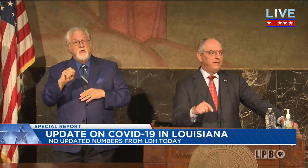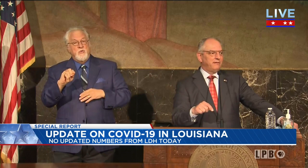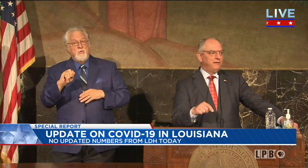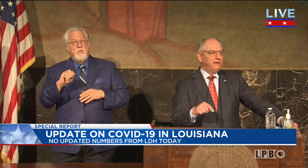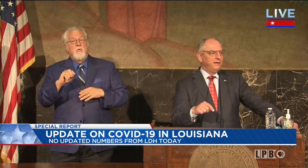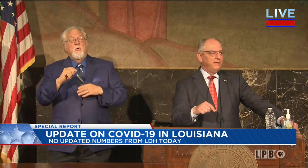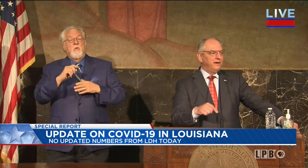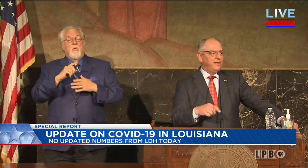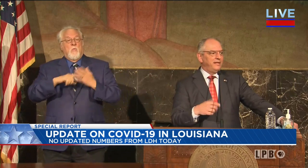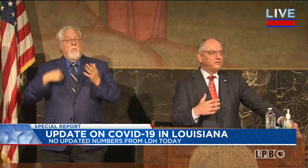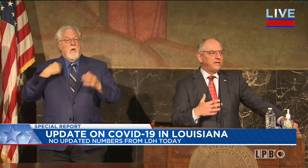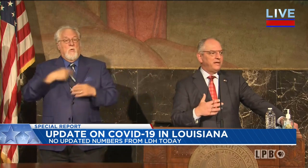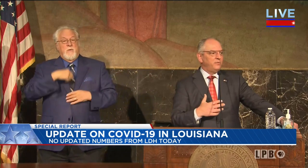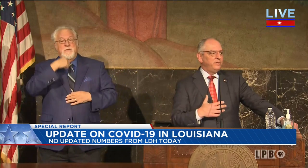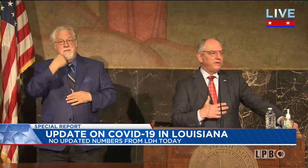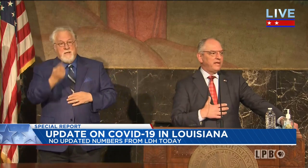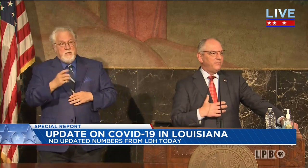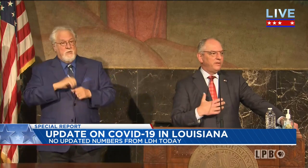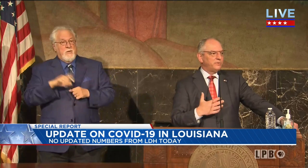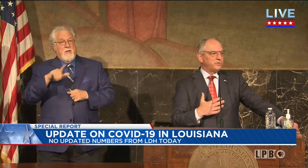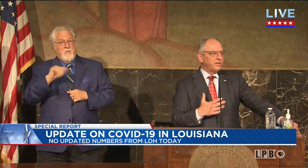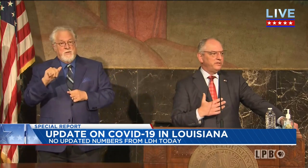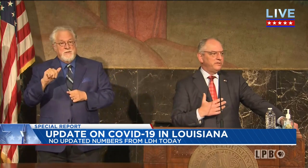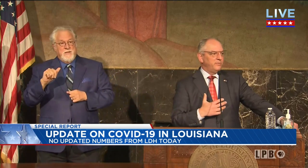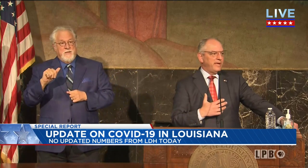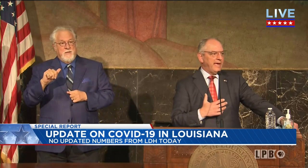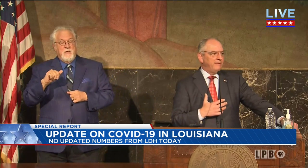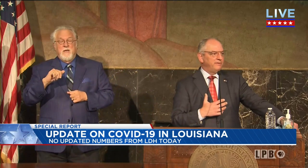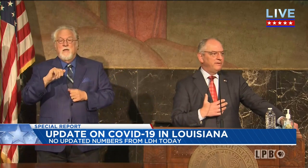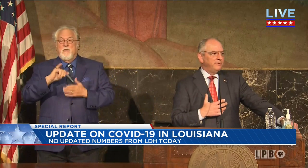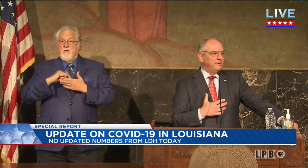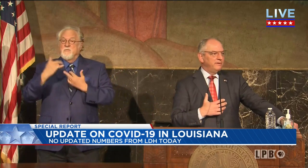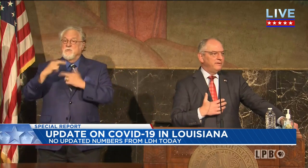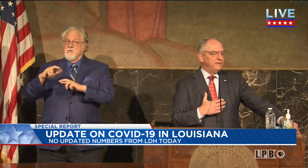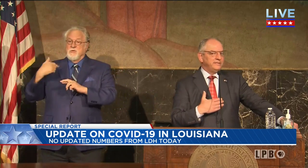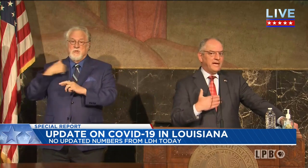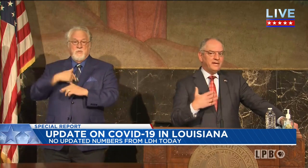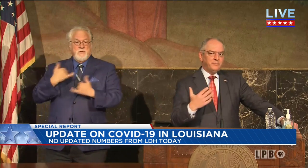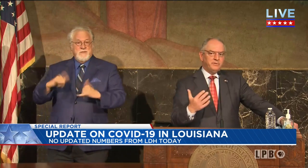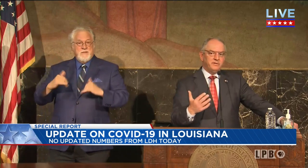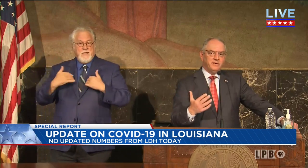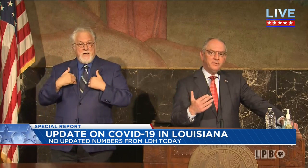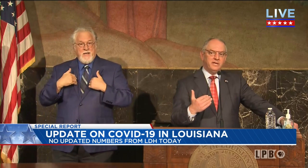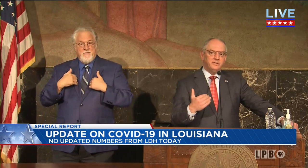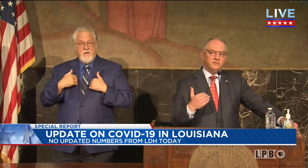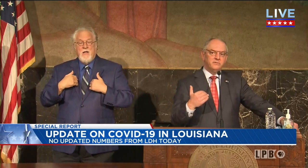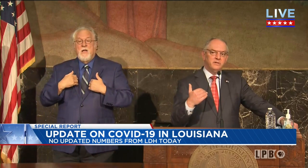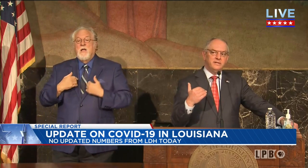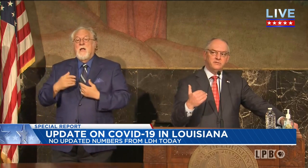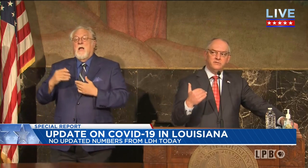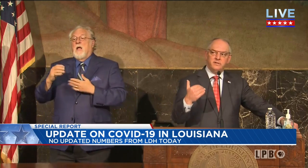I AM ABSOLUTELY CONVINCED BY THE WAY ALL OF THAT CAN HAPPEN